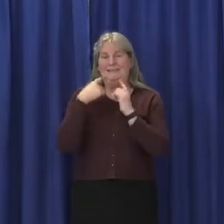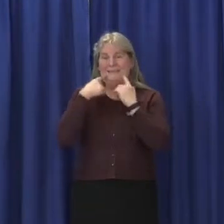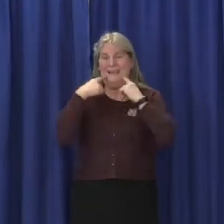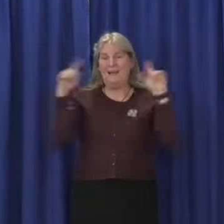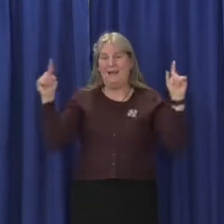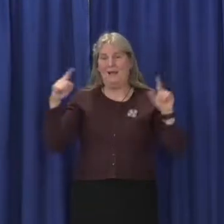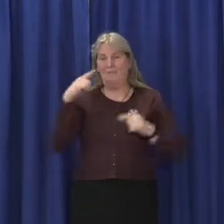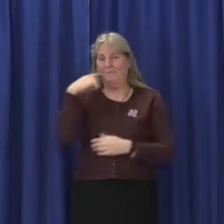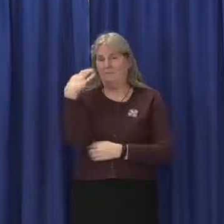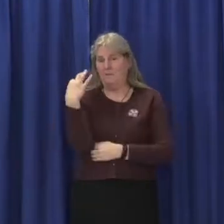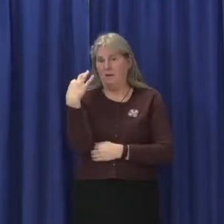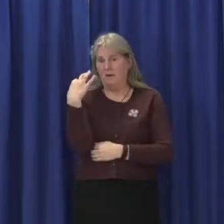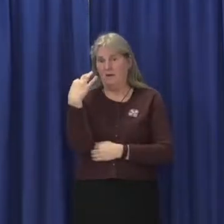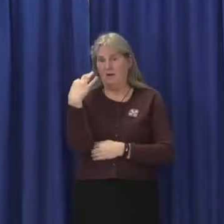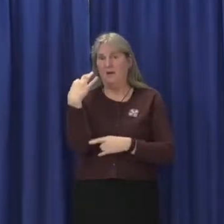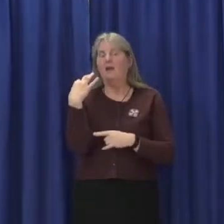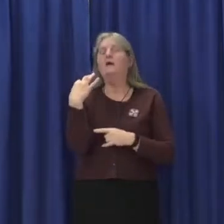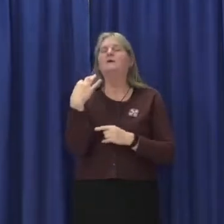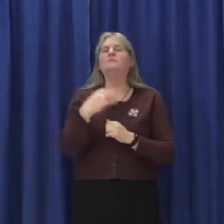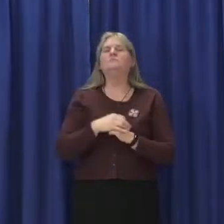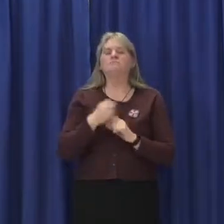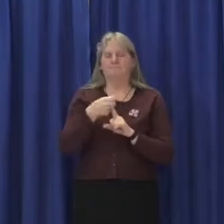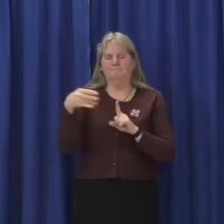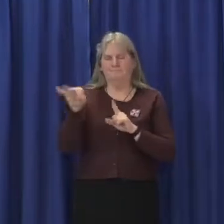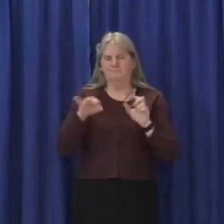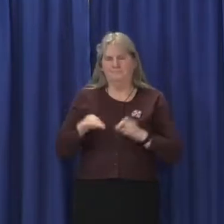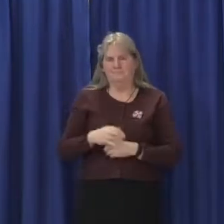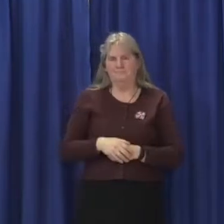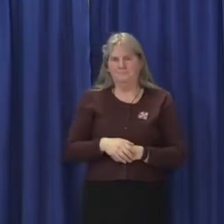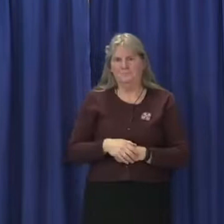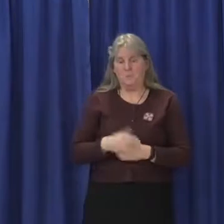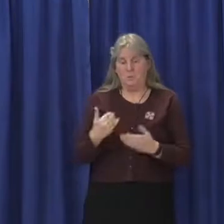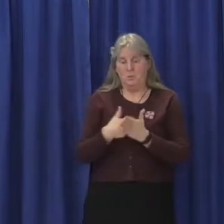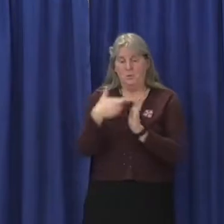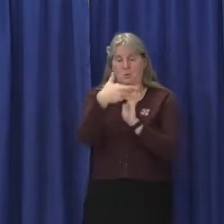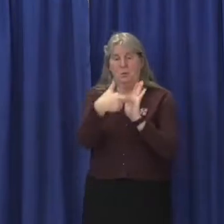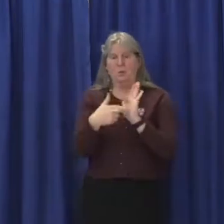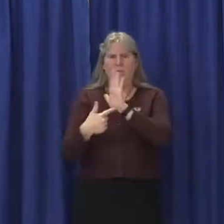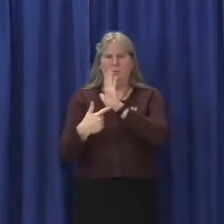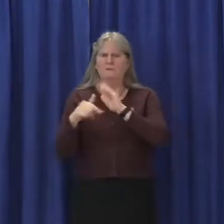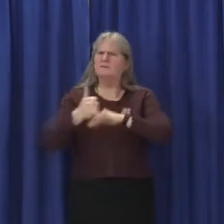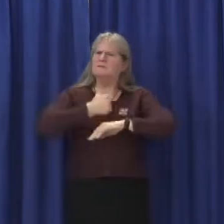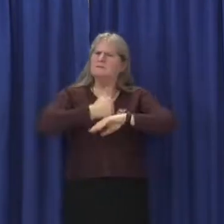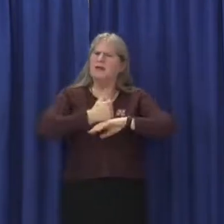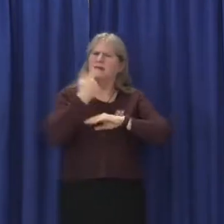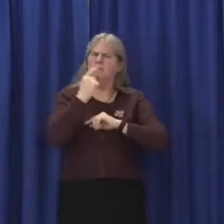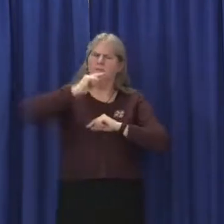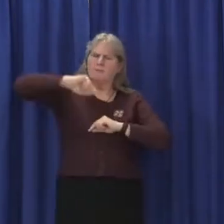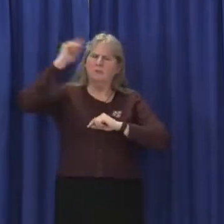mentioned today. The additional measures are being put in place to reduce the risk of transmission of